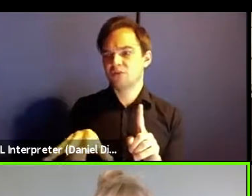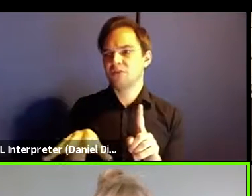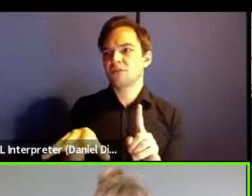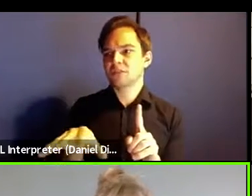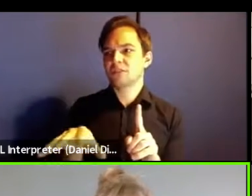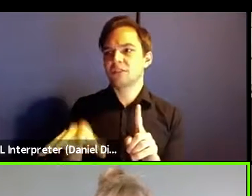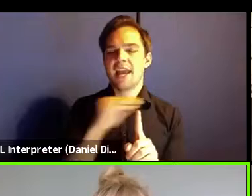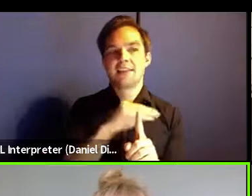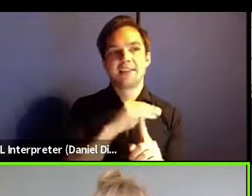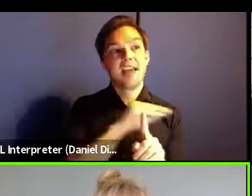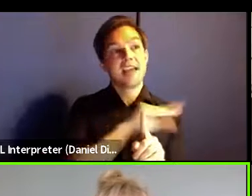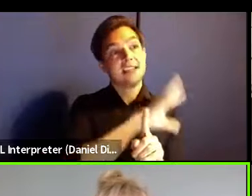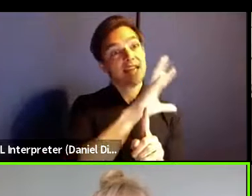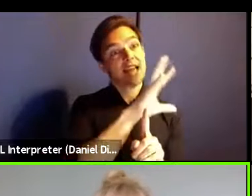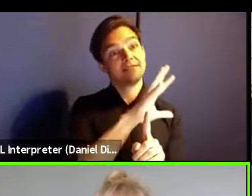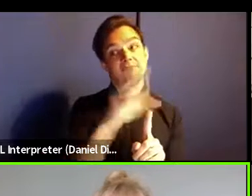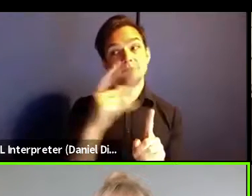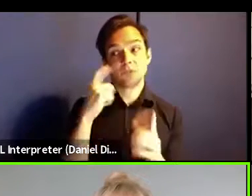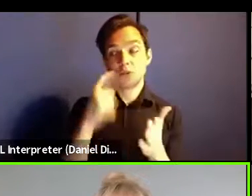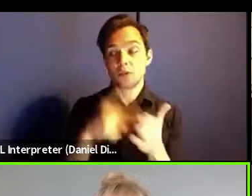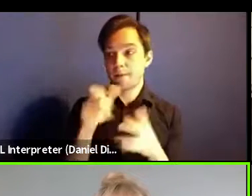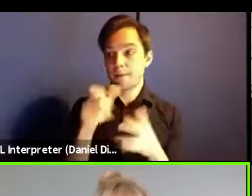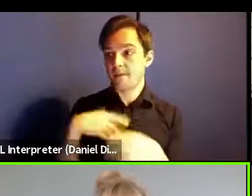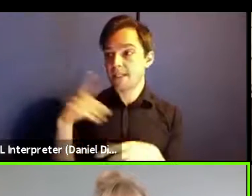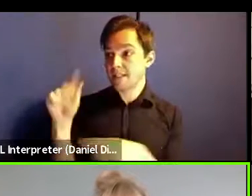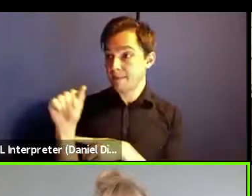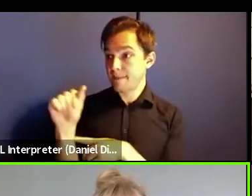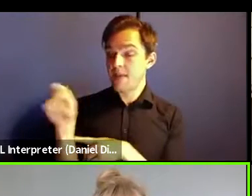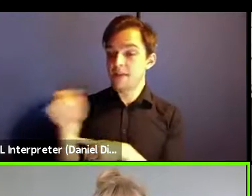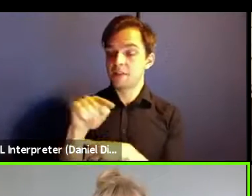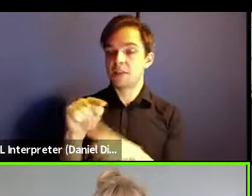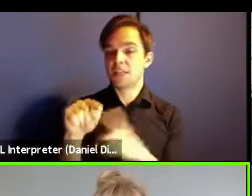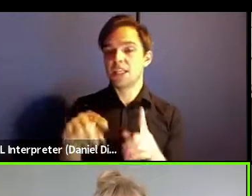throughout this pandemic of which I am one as well. The shadow side is that,